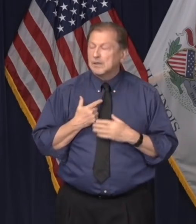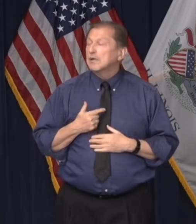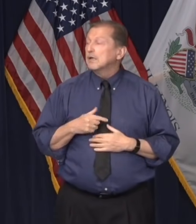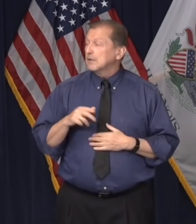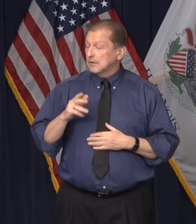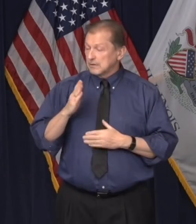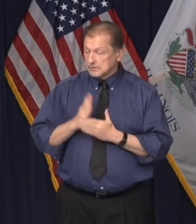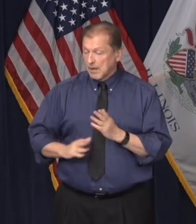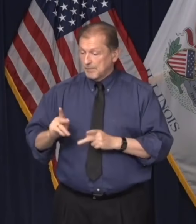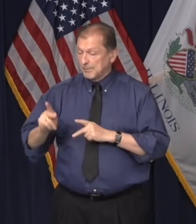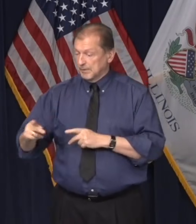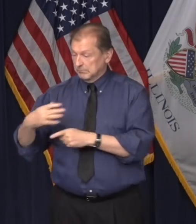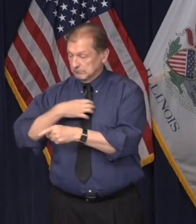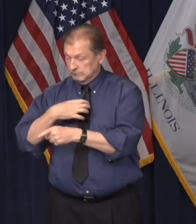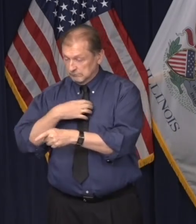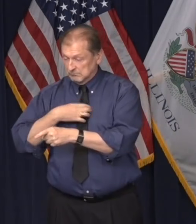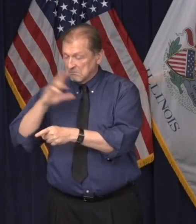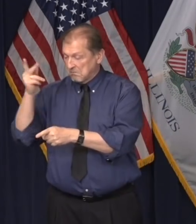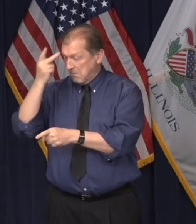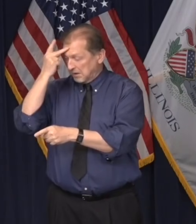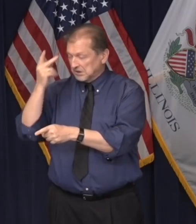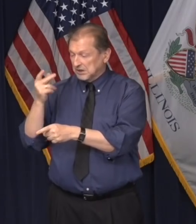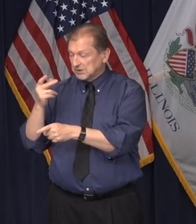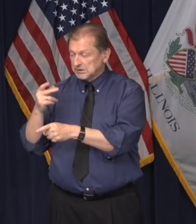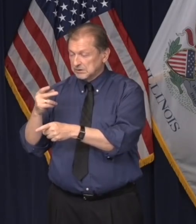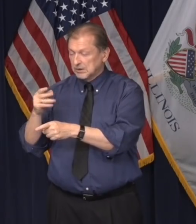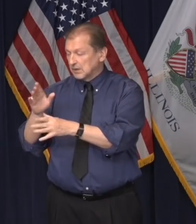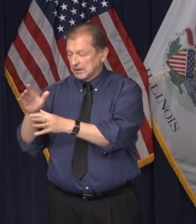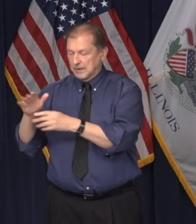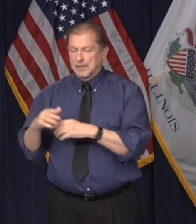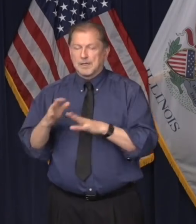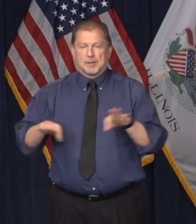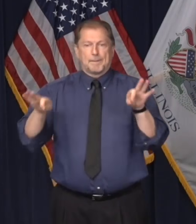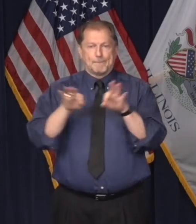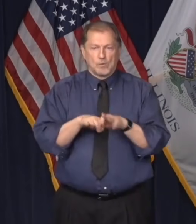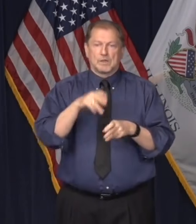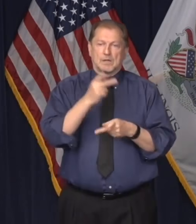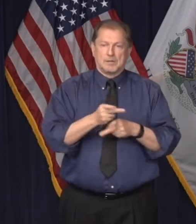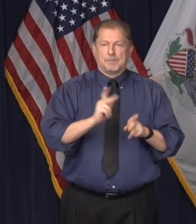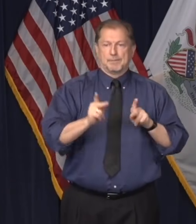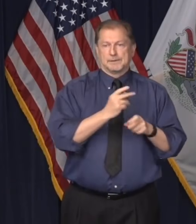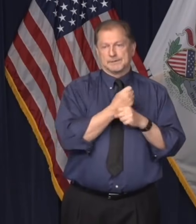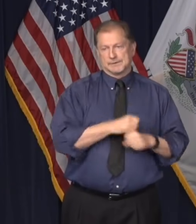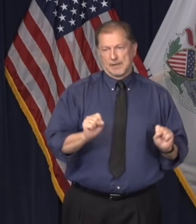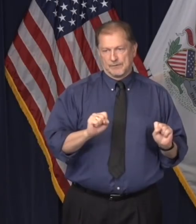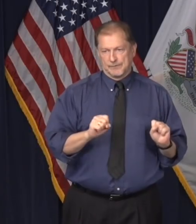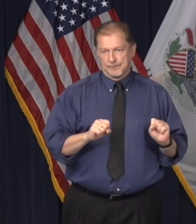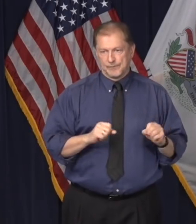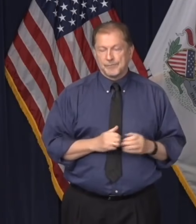ILLNESSES AND THOUSANDS OF DEATHS. HISTORY WILL REMEMBER THOSE WHO PUT POLITICS ASIDE TO COME